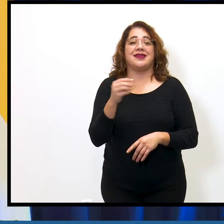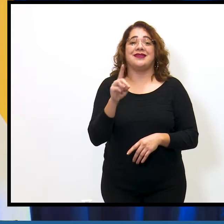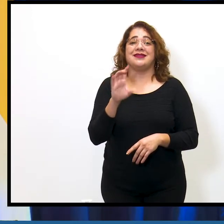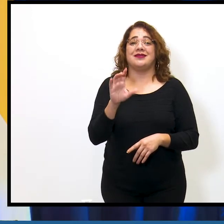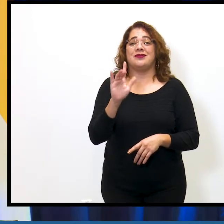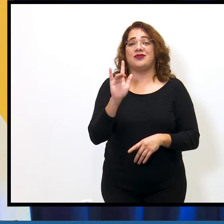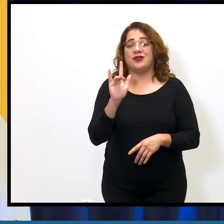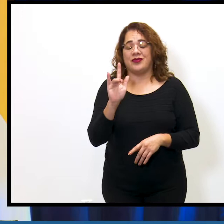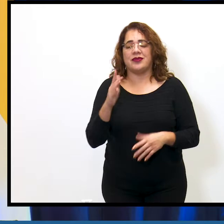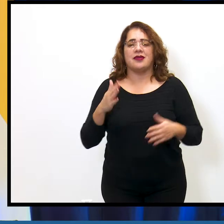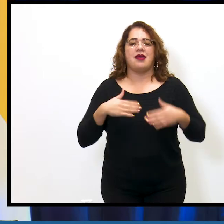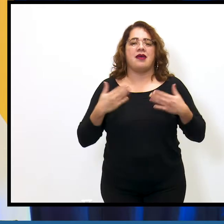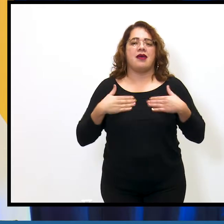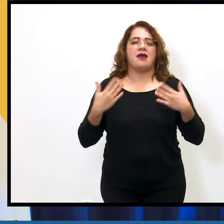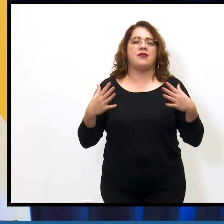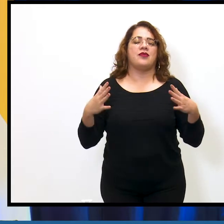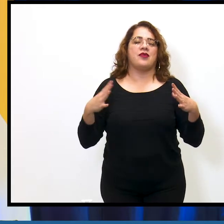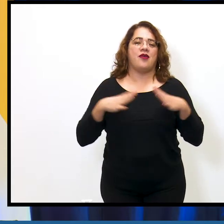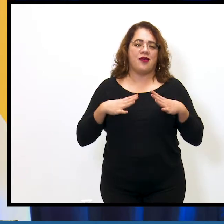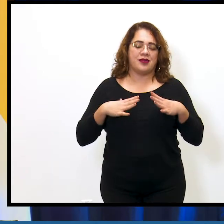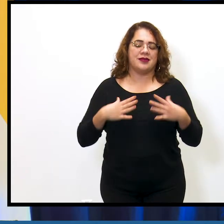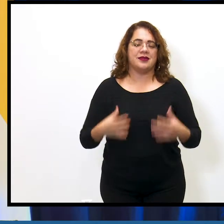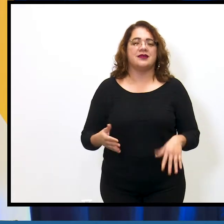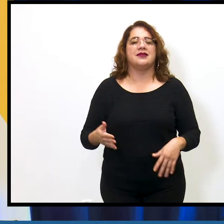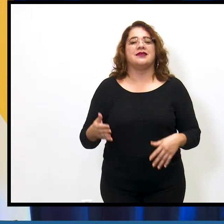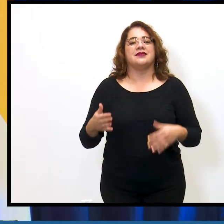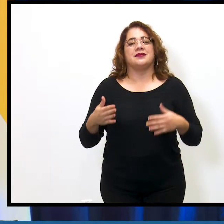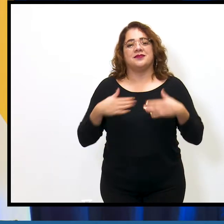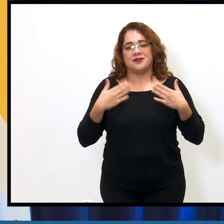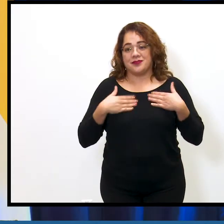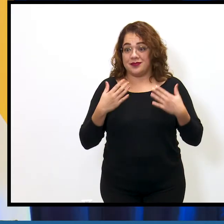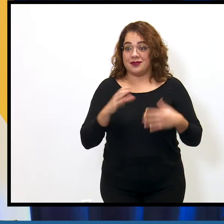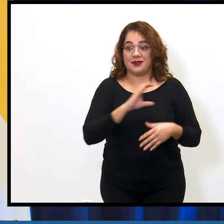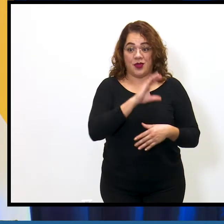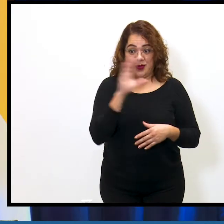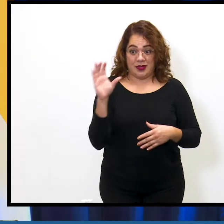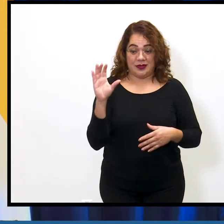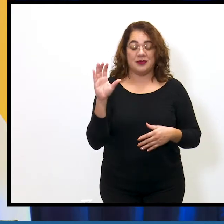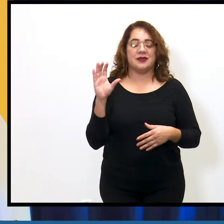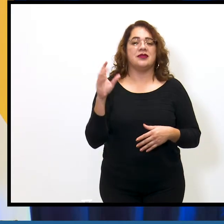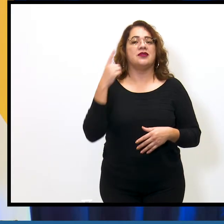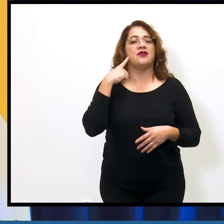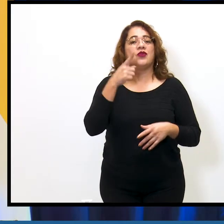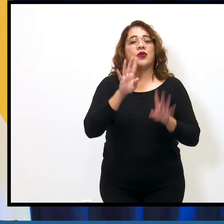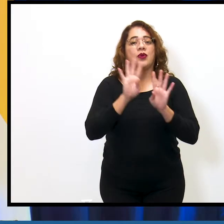holidays, merry Christmas, of course for those that celebrated Hanukkah, I mean and